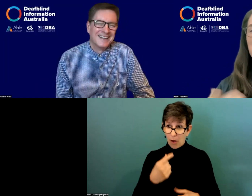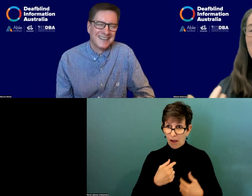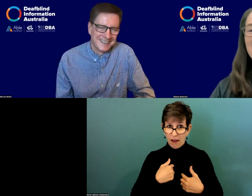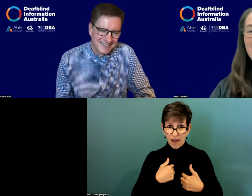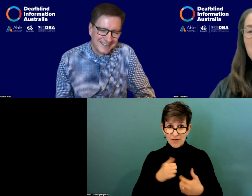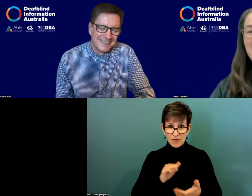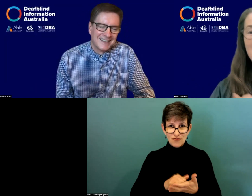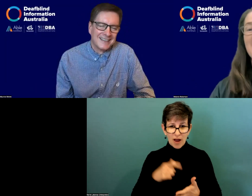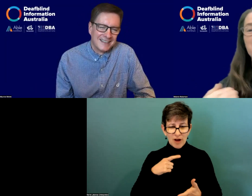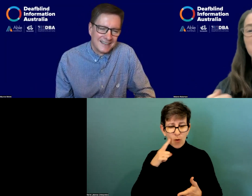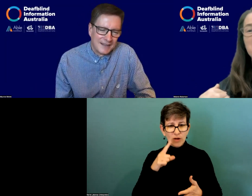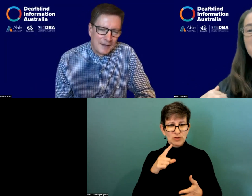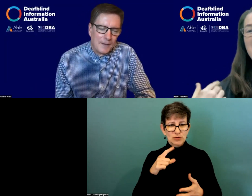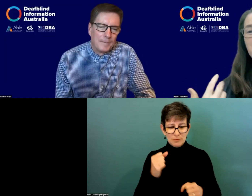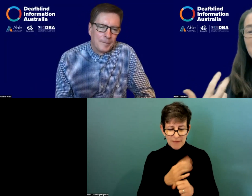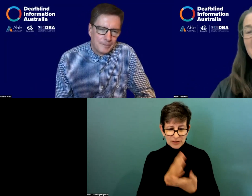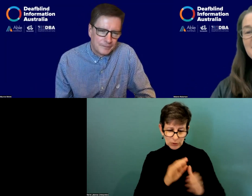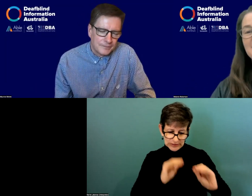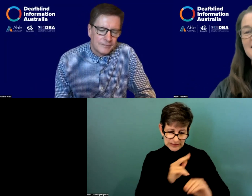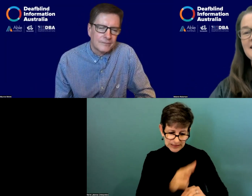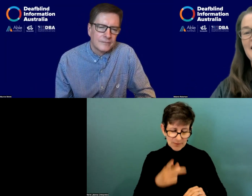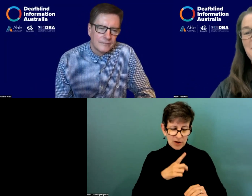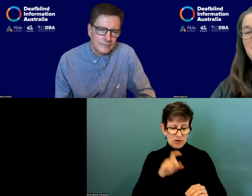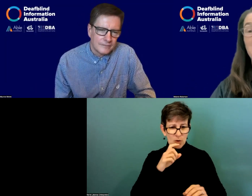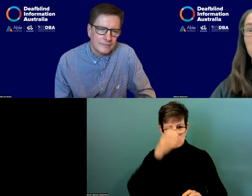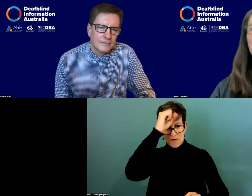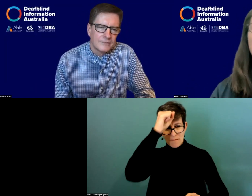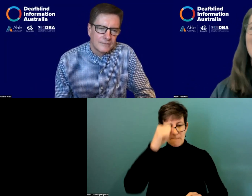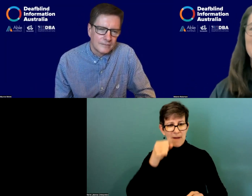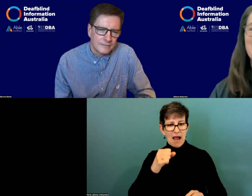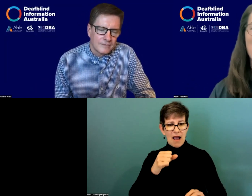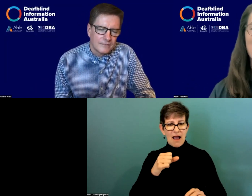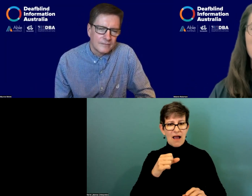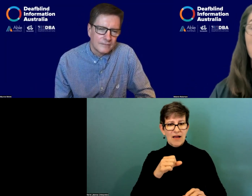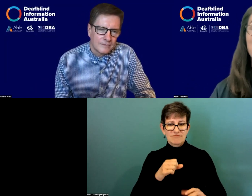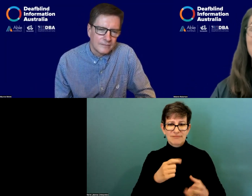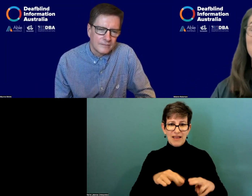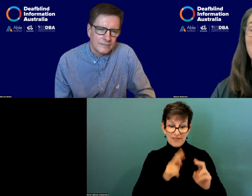But again that awareness, you know, was provided to me by the mum.